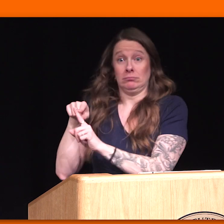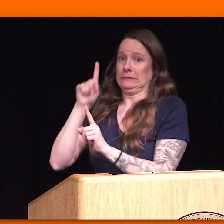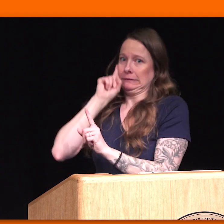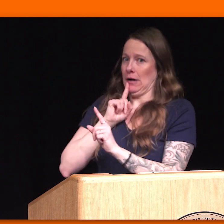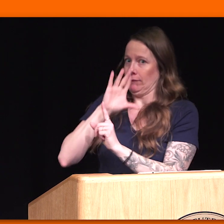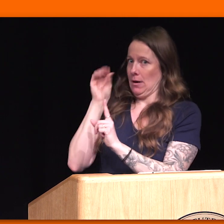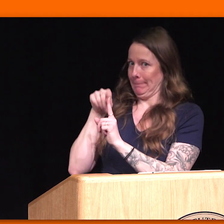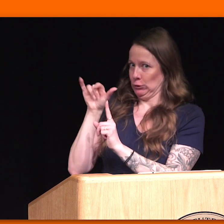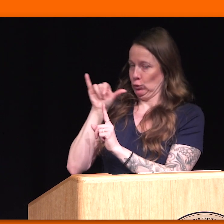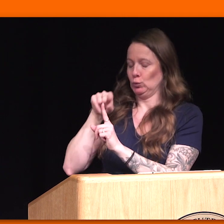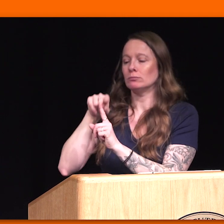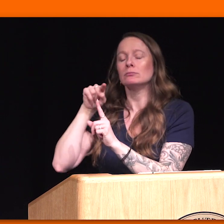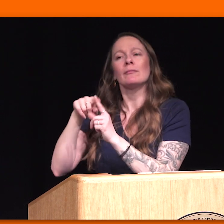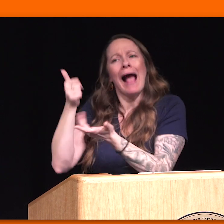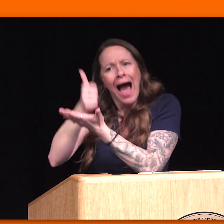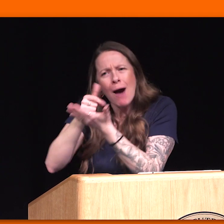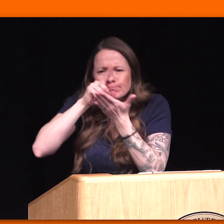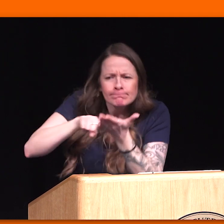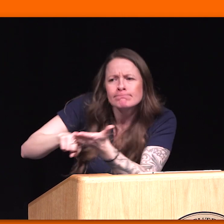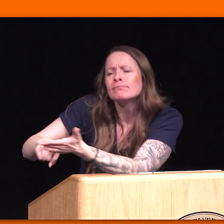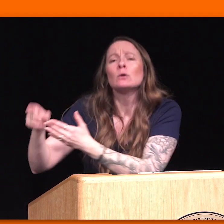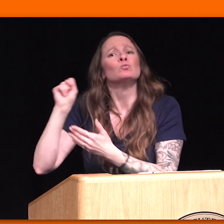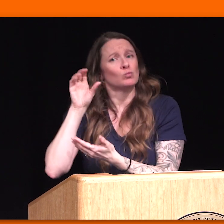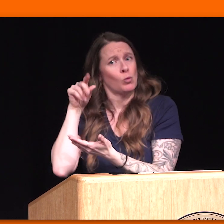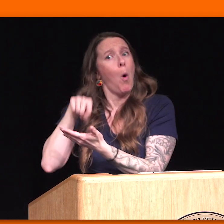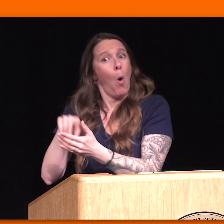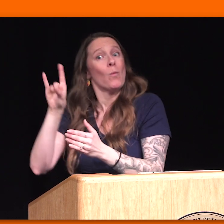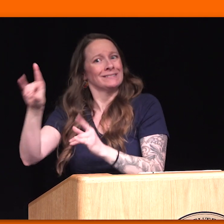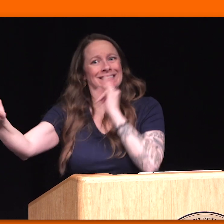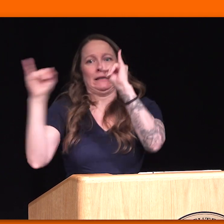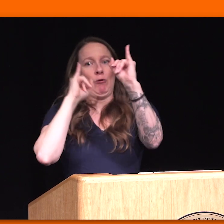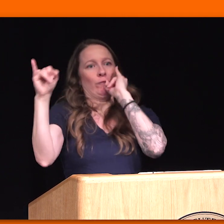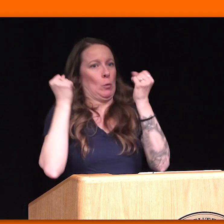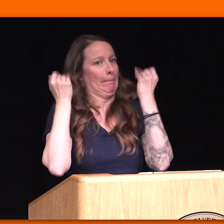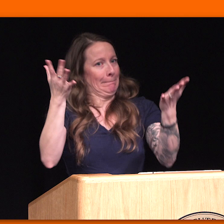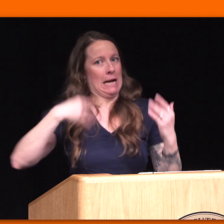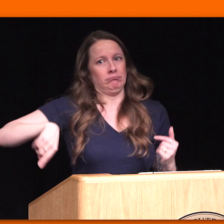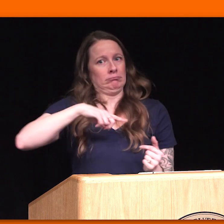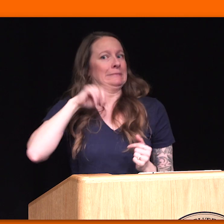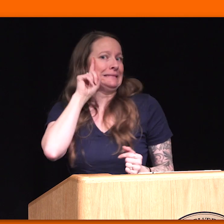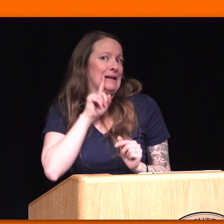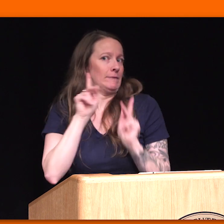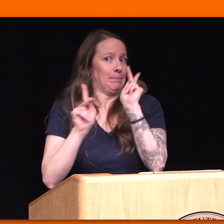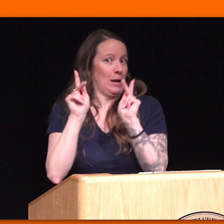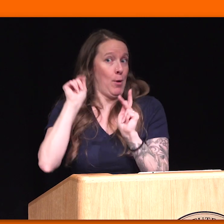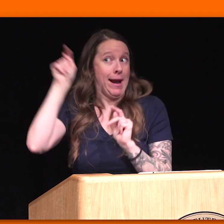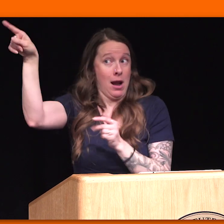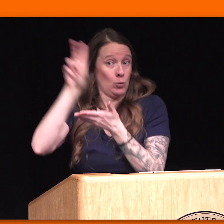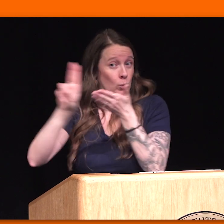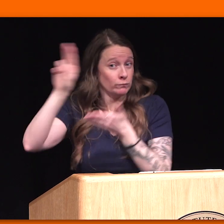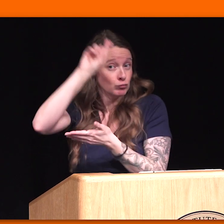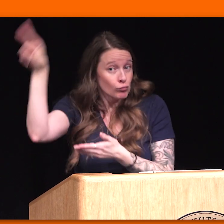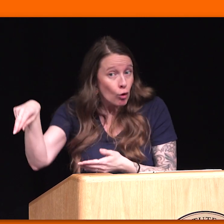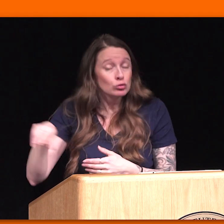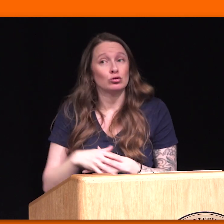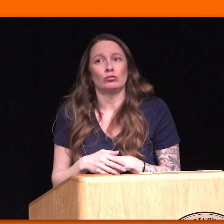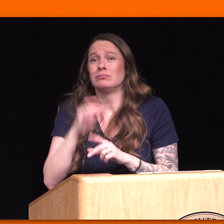a consulting company, a Deaf consulting company, to come and sort of do a needs analysis, interview us Deaf people at the U of R,